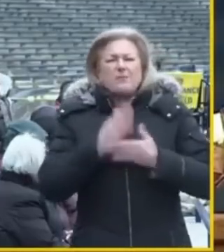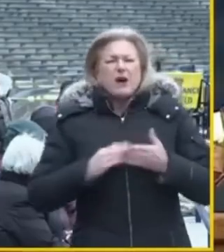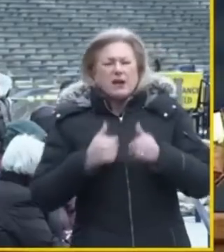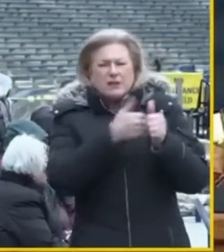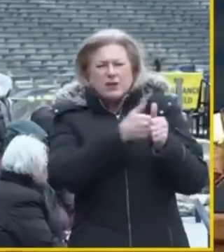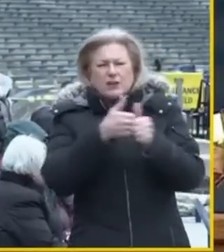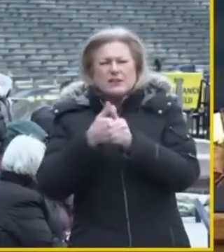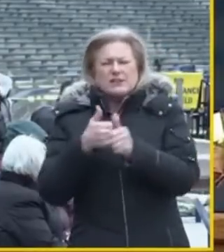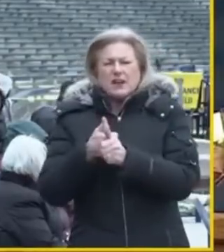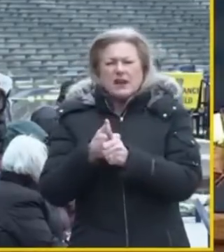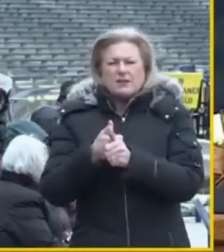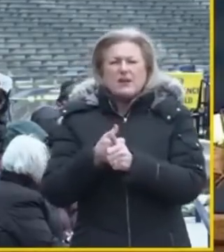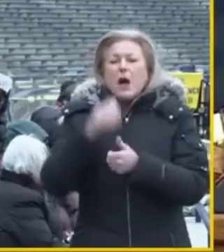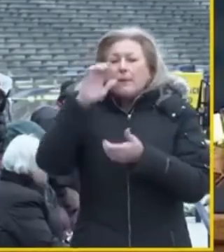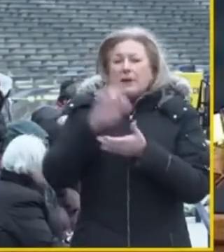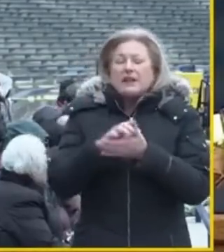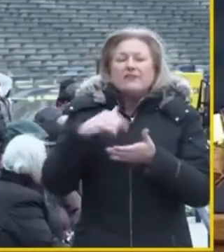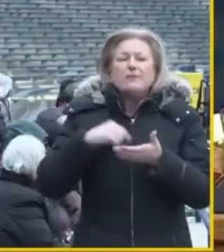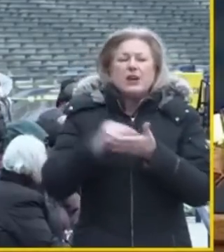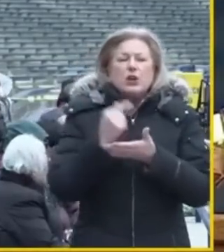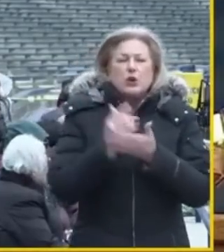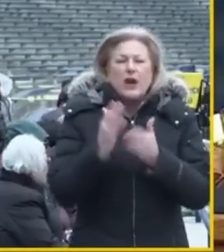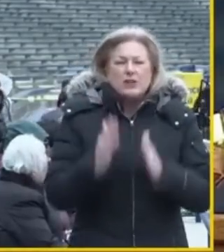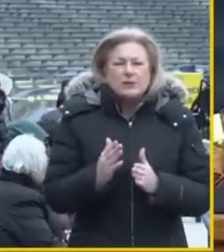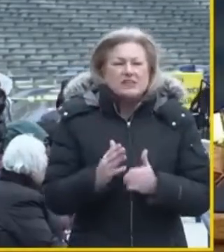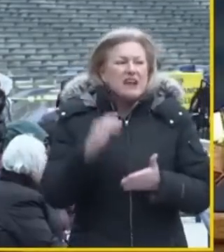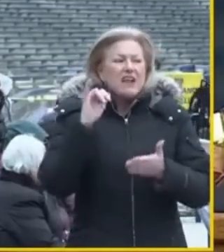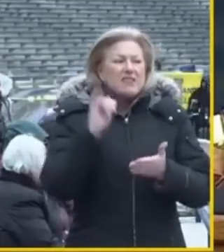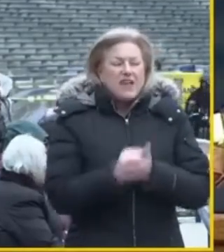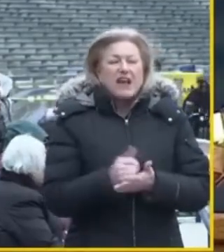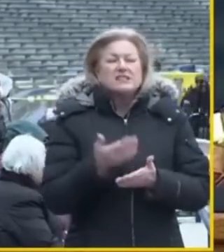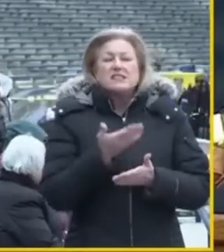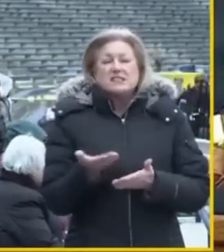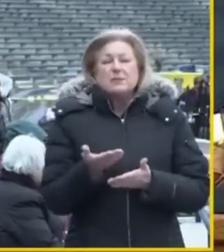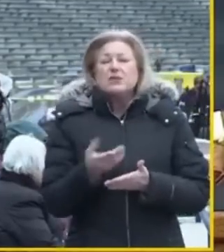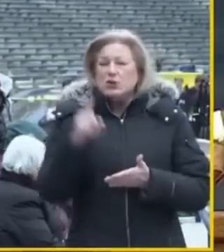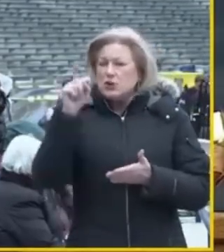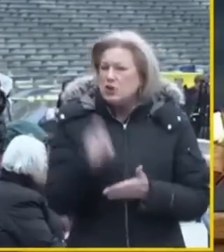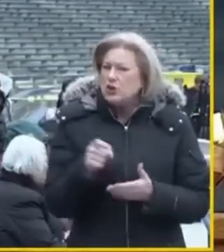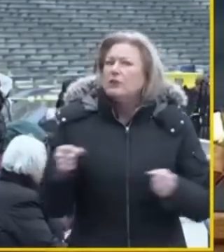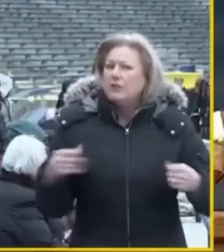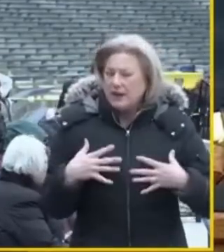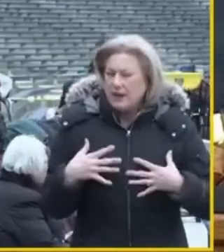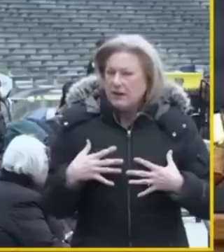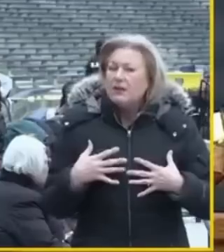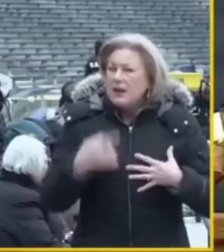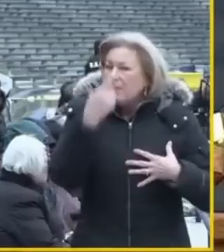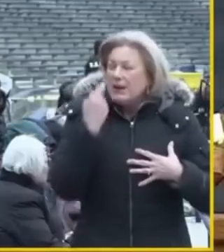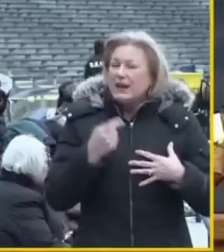and believe me, graduates, that is something to fear because to truly know who you are